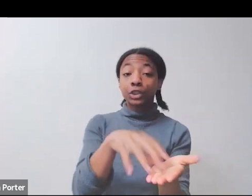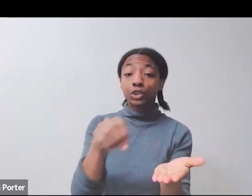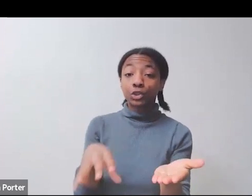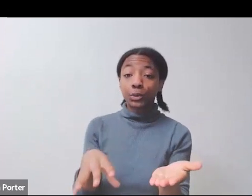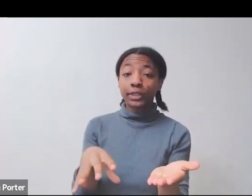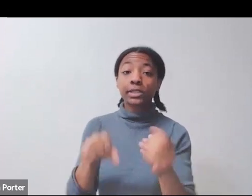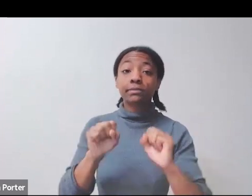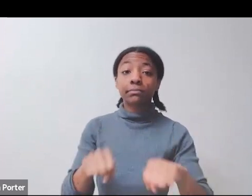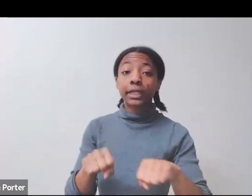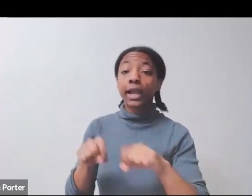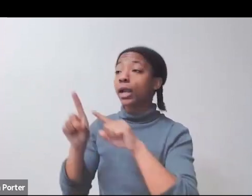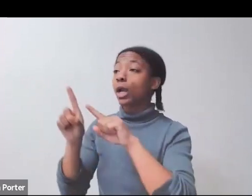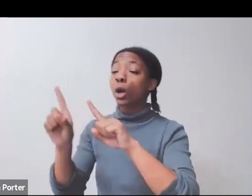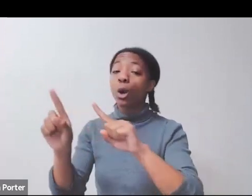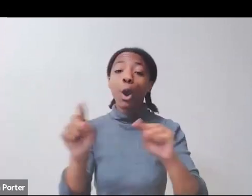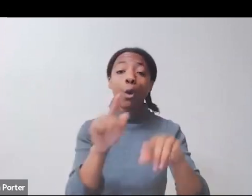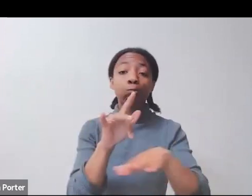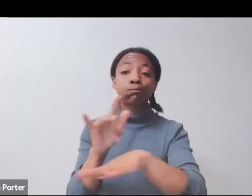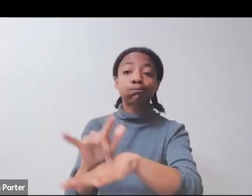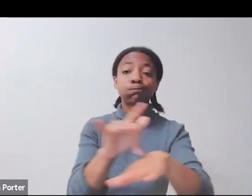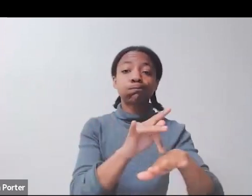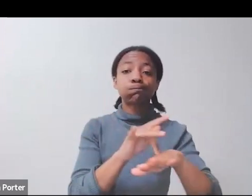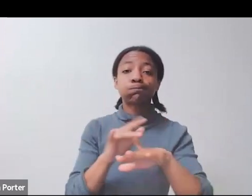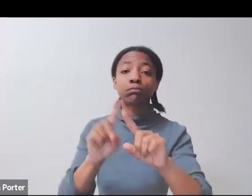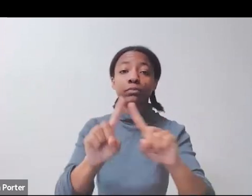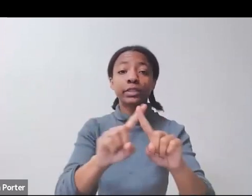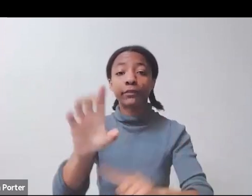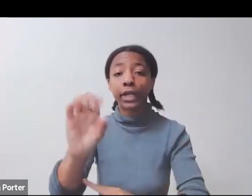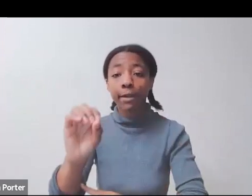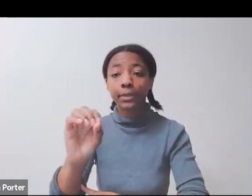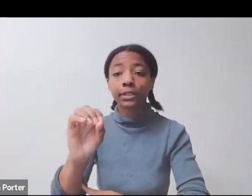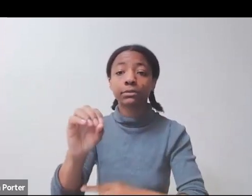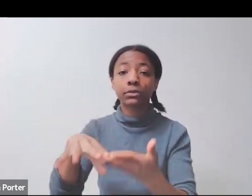and others who are in accessibility, and again, for faculty and employers, as well.